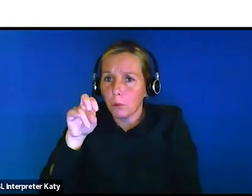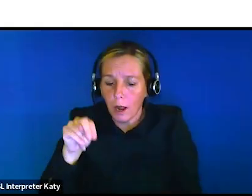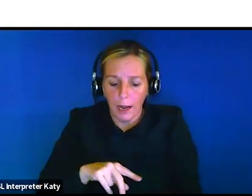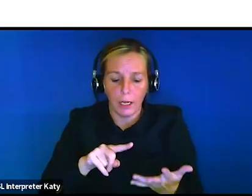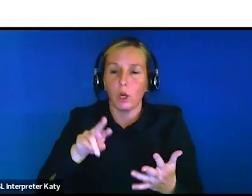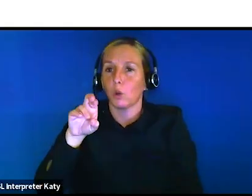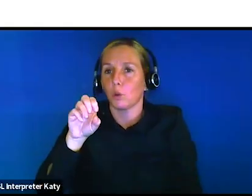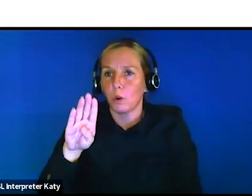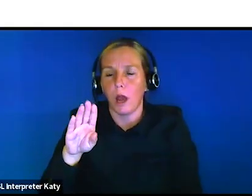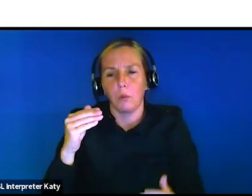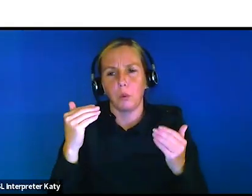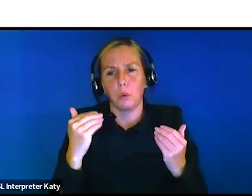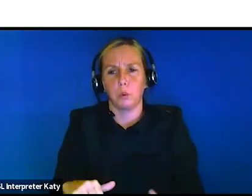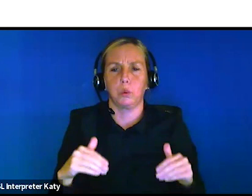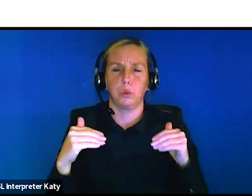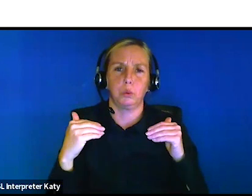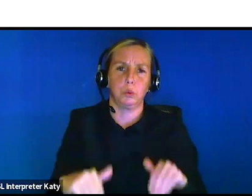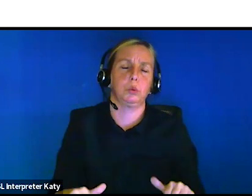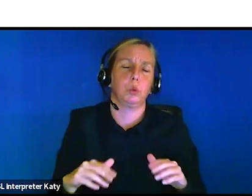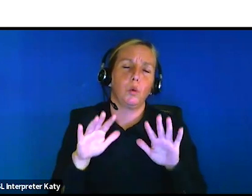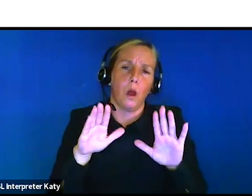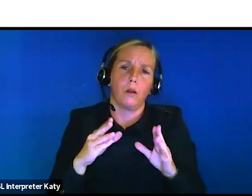that you have given participants to think about.